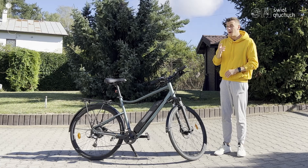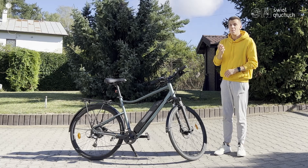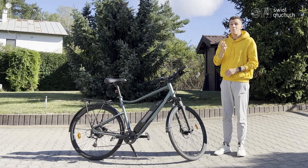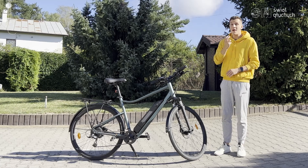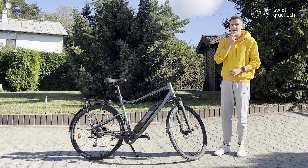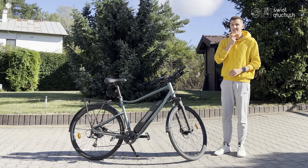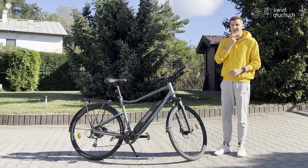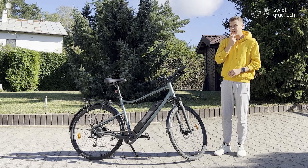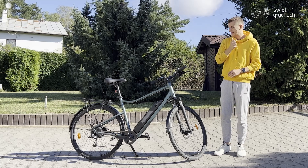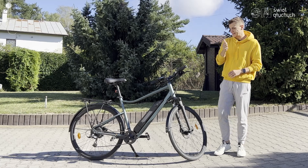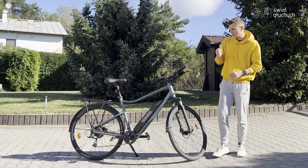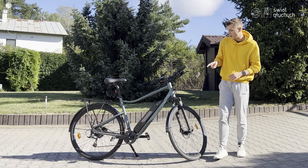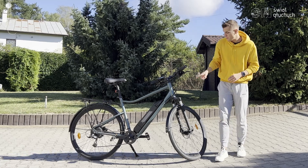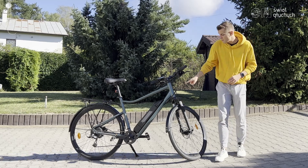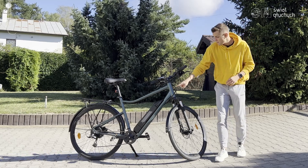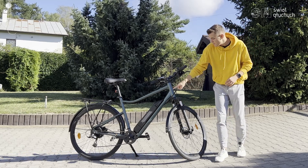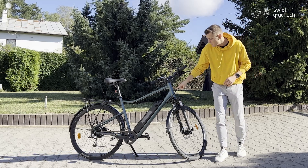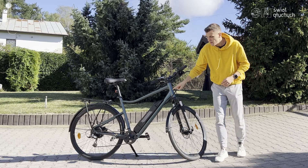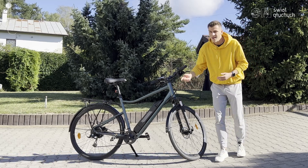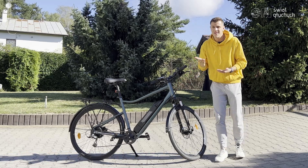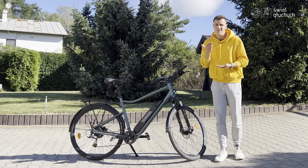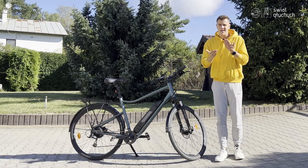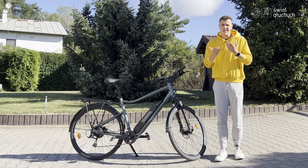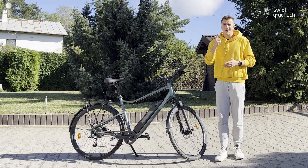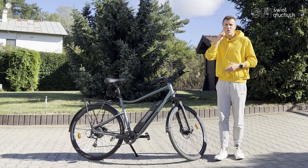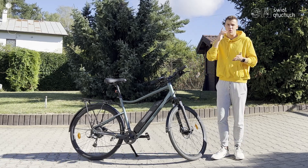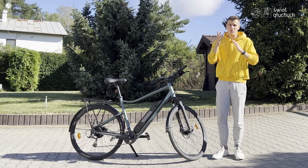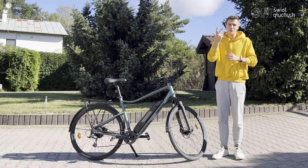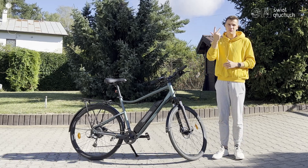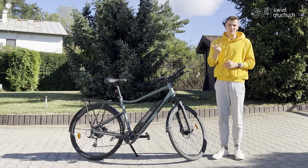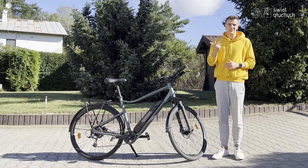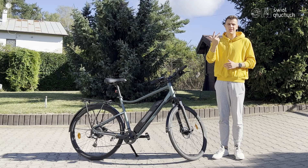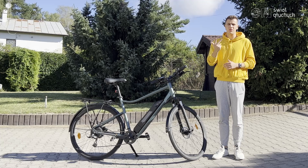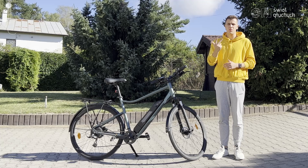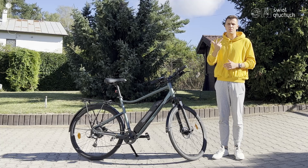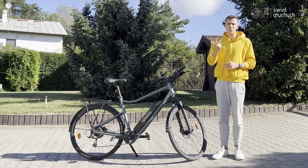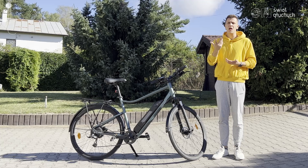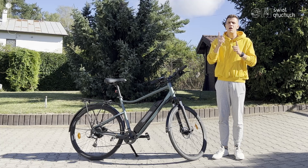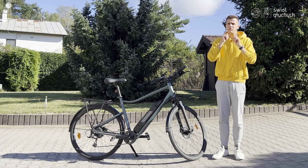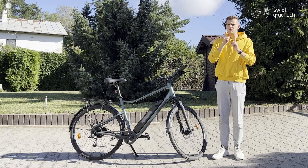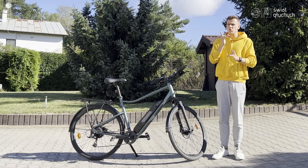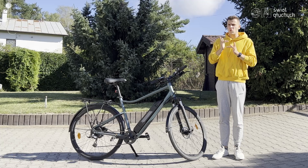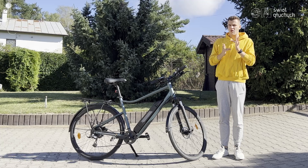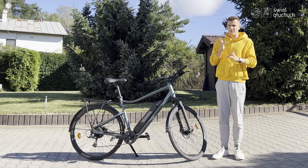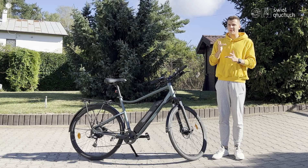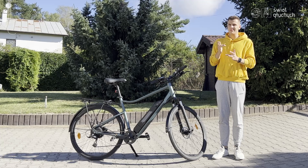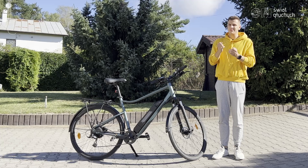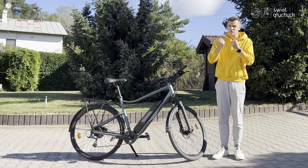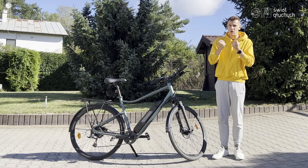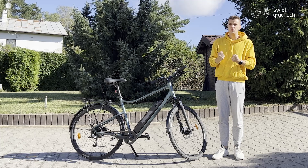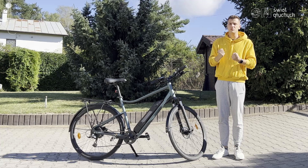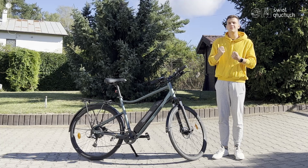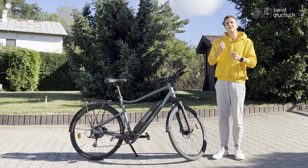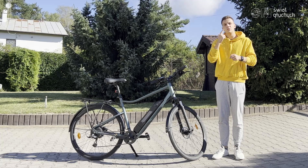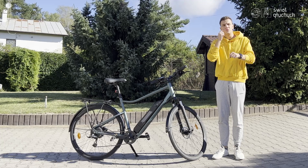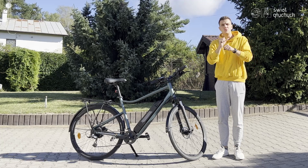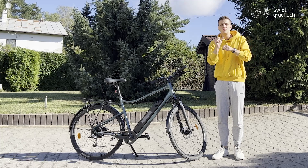The battery alone weighs about 3 kg. Although this bike is very heavy,